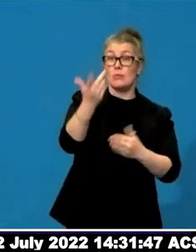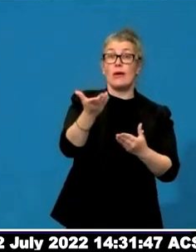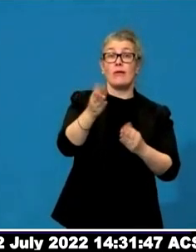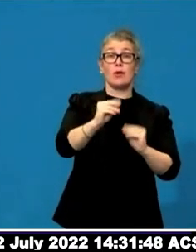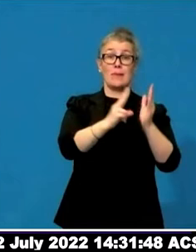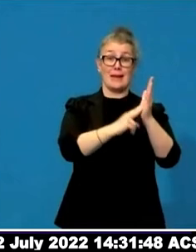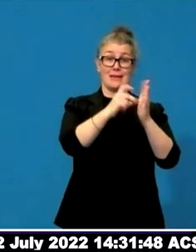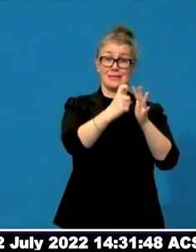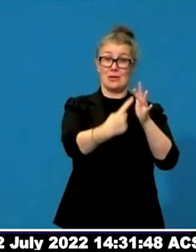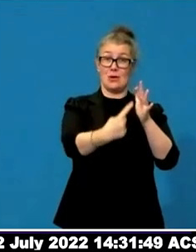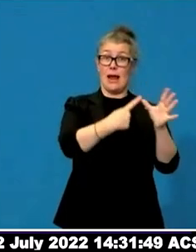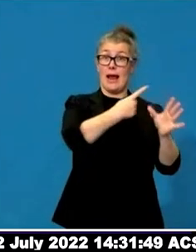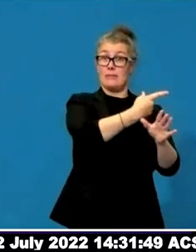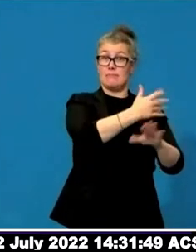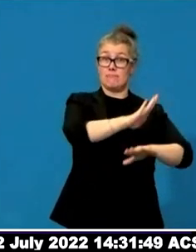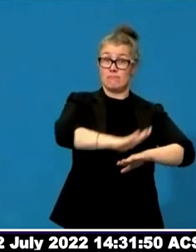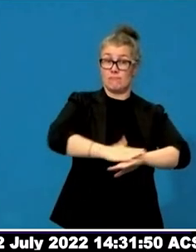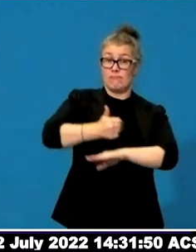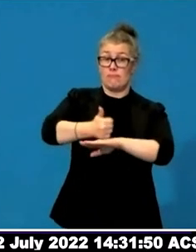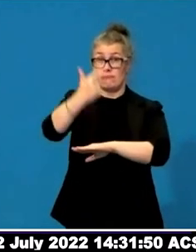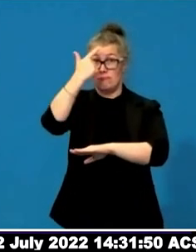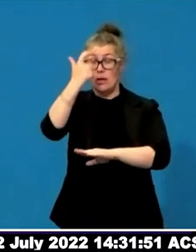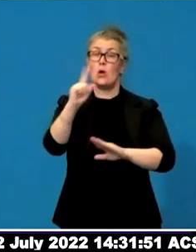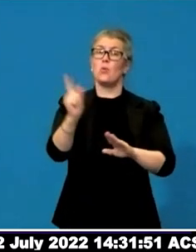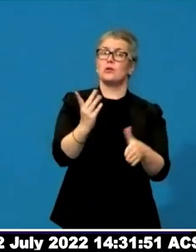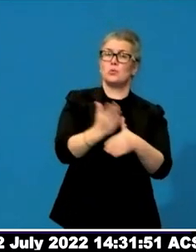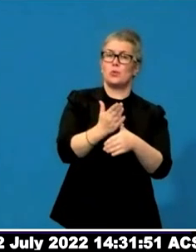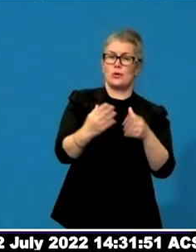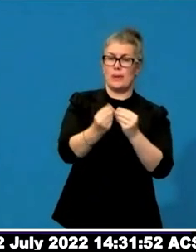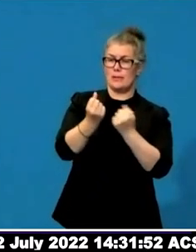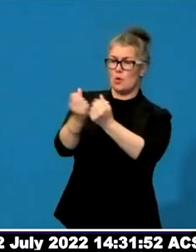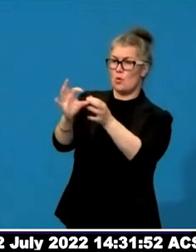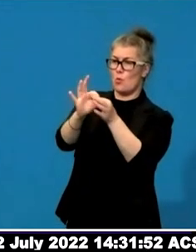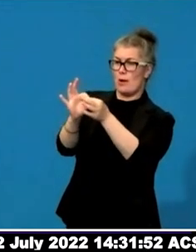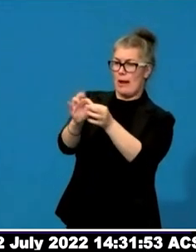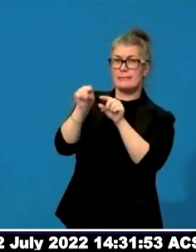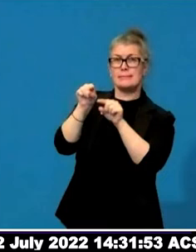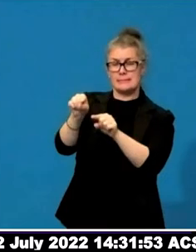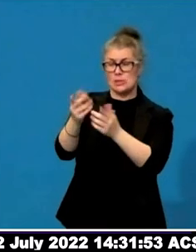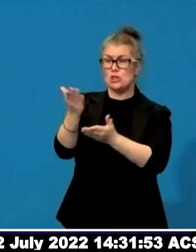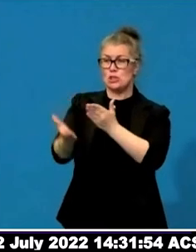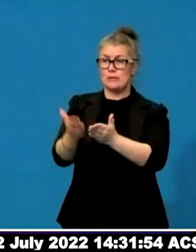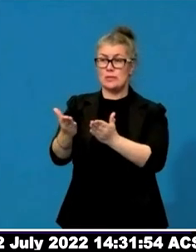to work alongside support coordinators, in a sense, to assist the individual